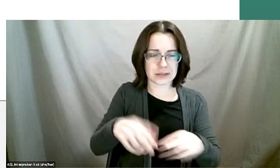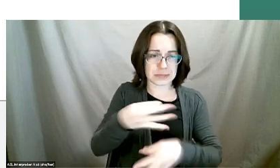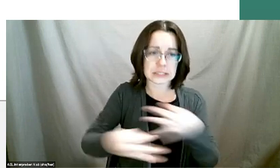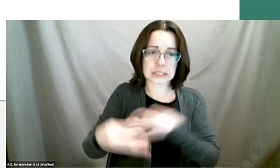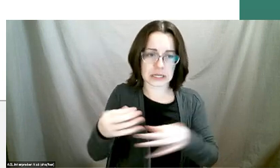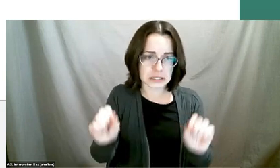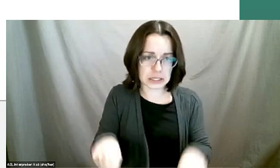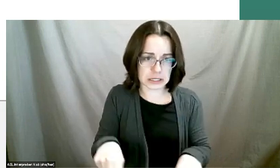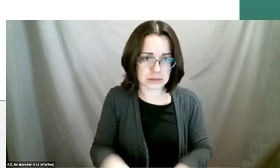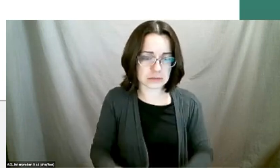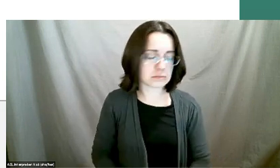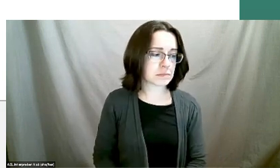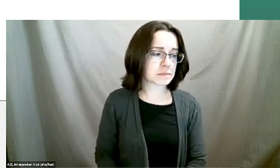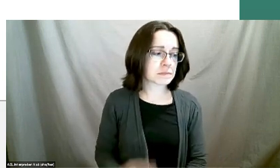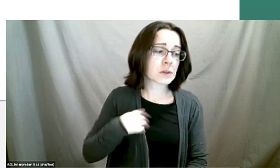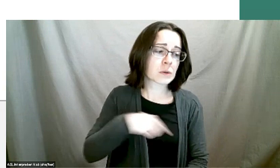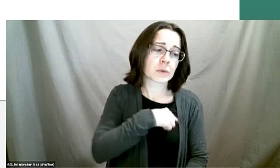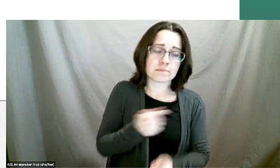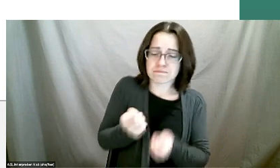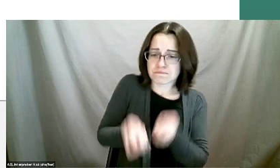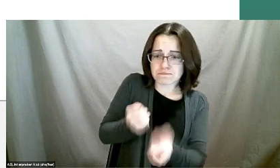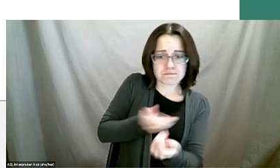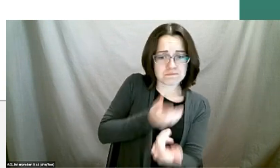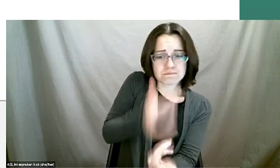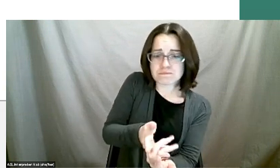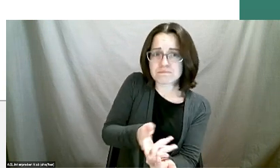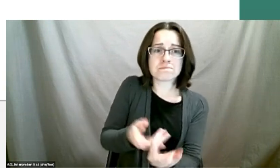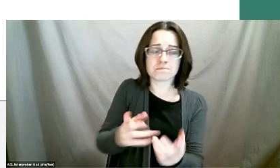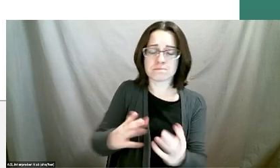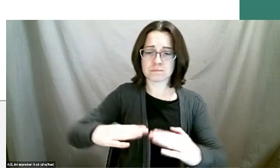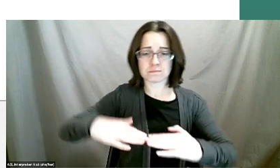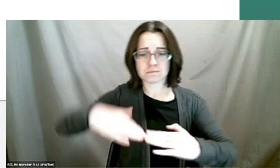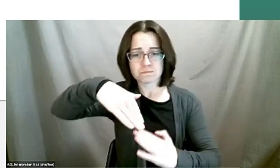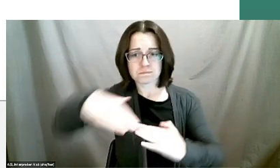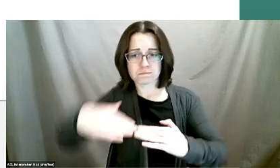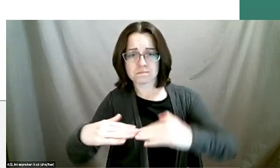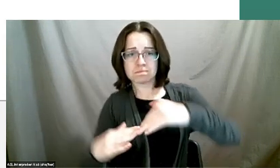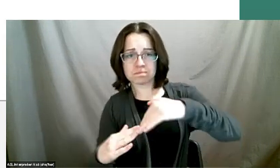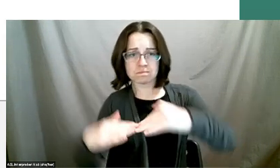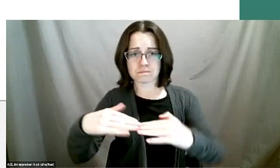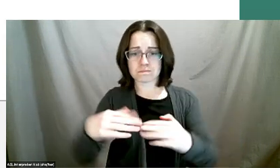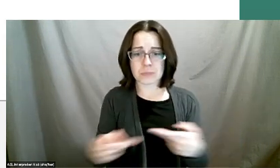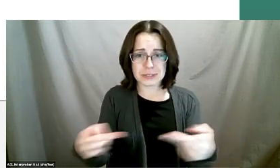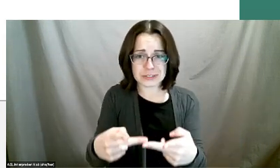maximize their comfort and minimize spasticity. So sometimes that the patient is laying on their side.